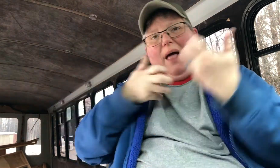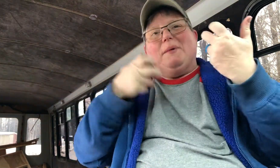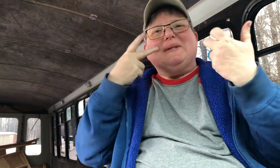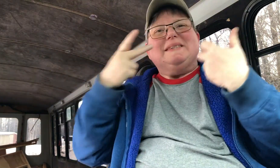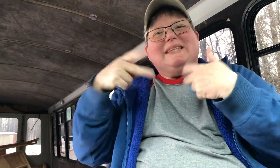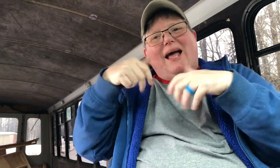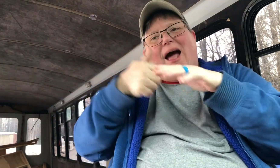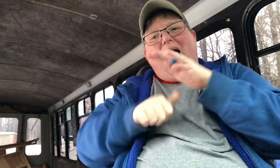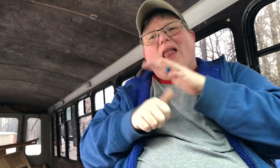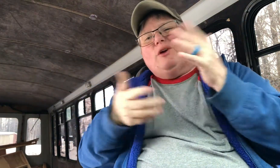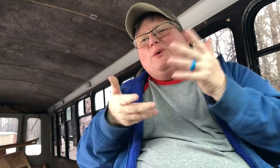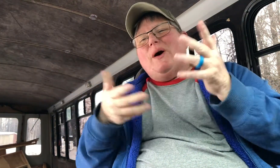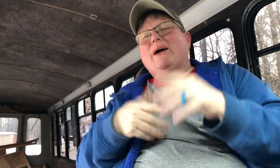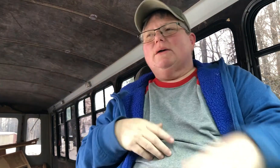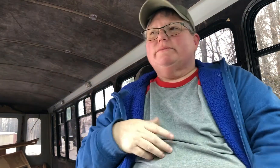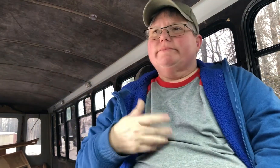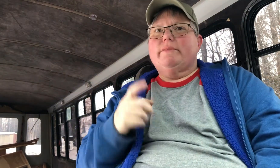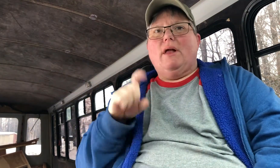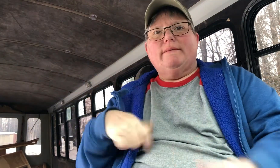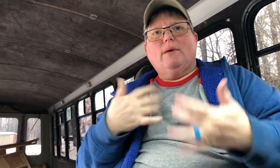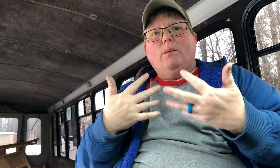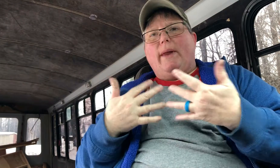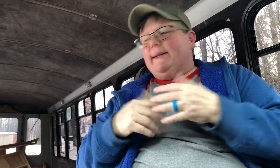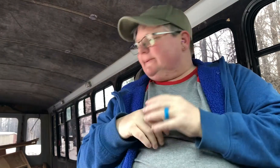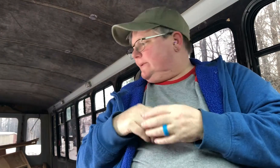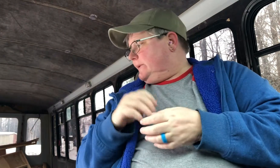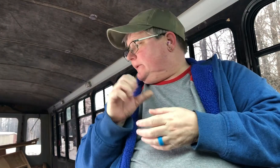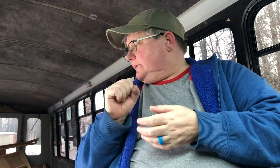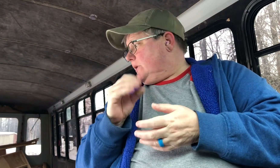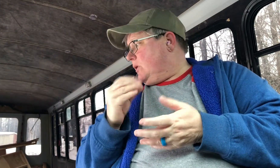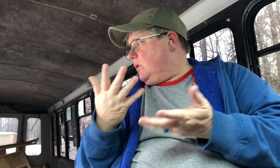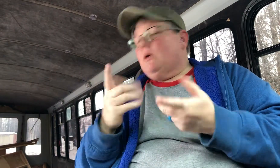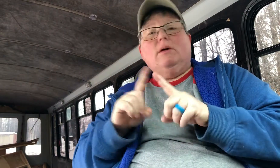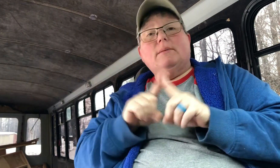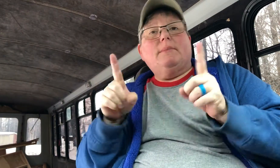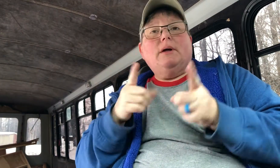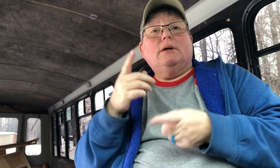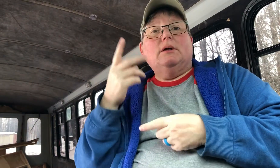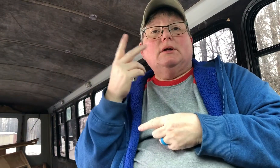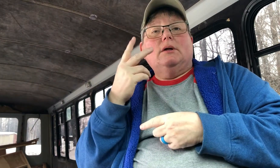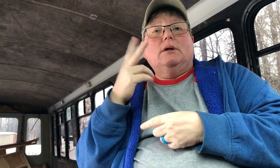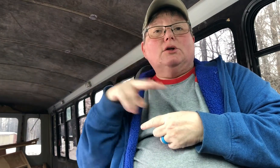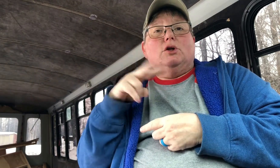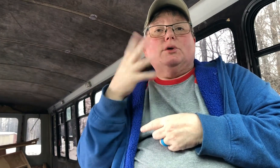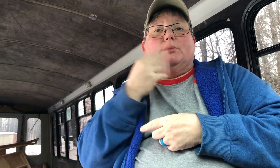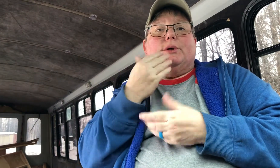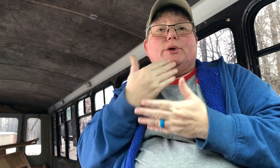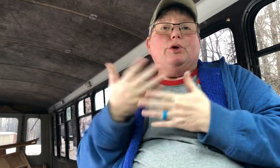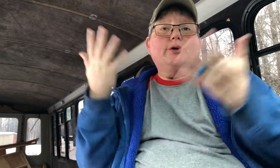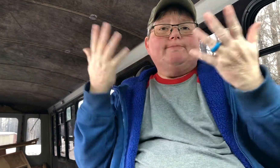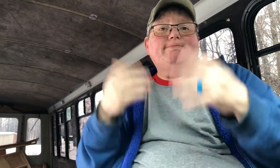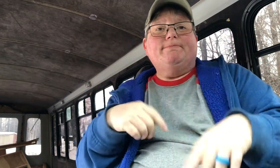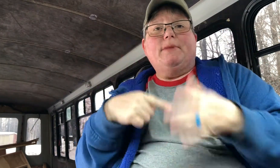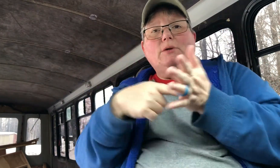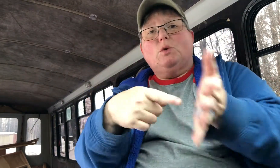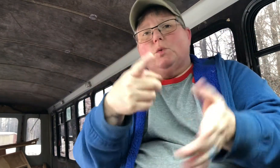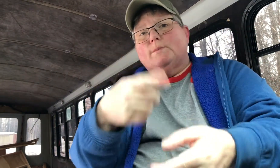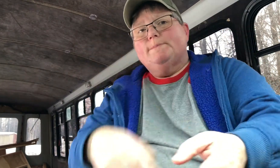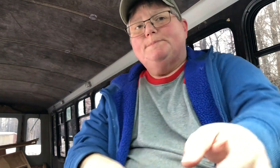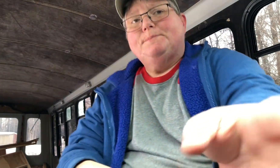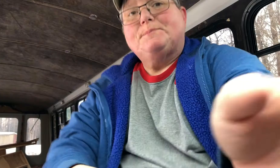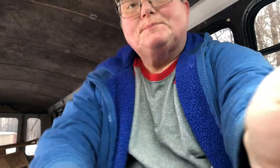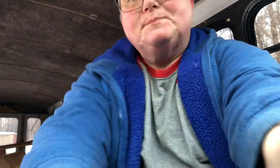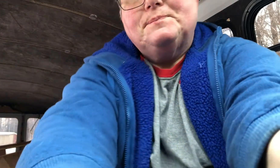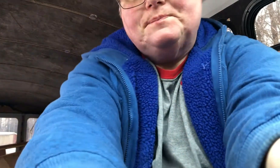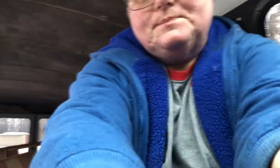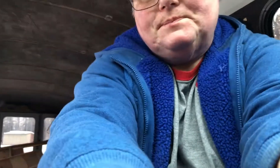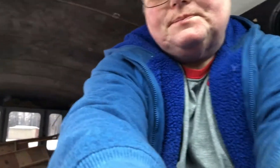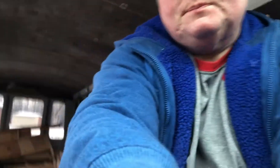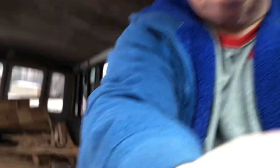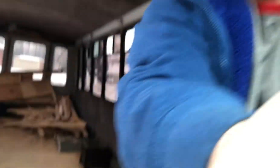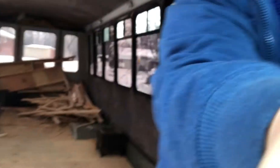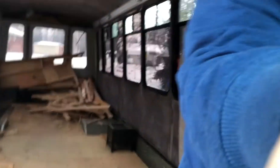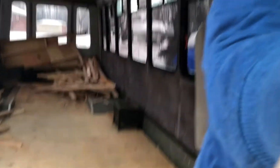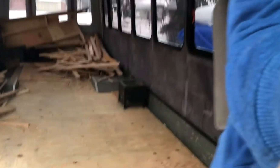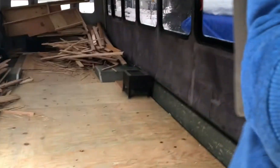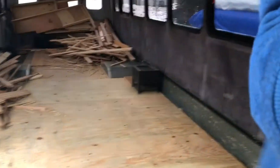to see what was underneath, but now I have to wait. So but it looks pretty good. I'll show you.